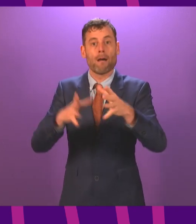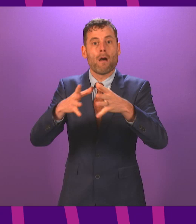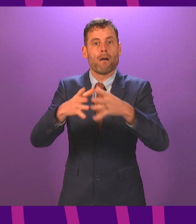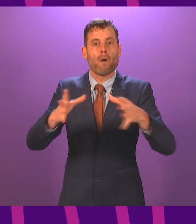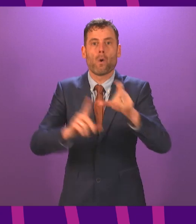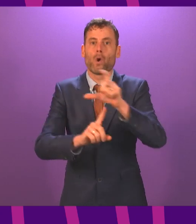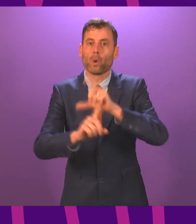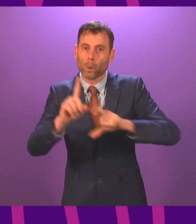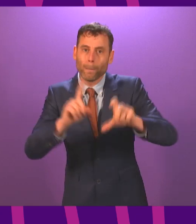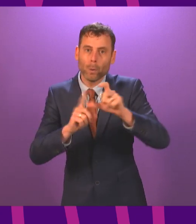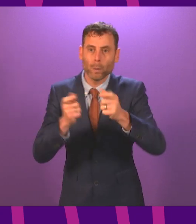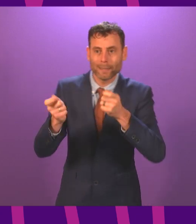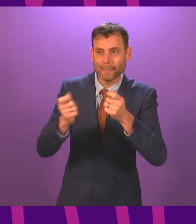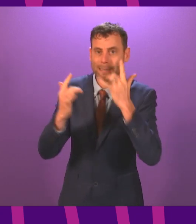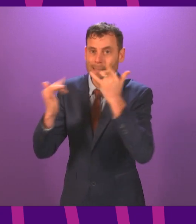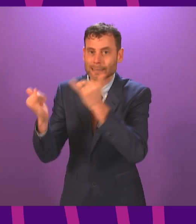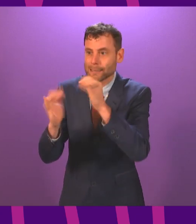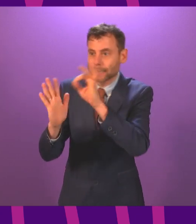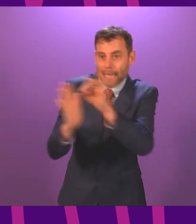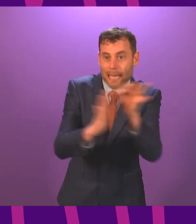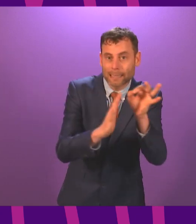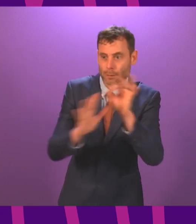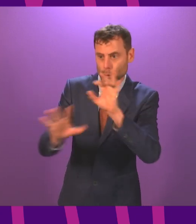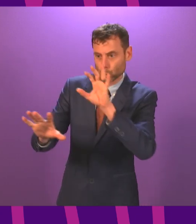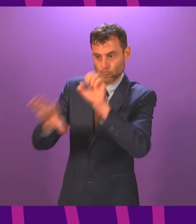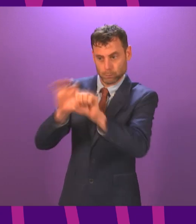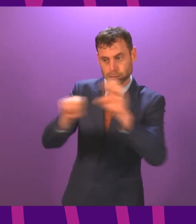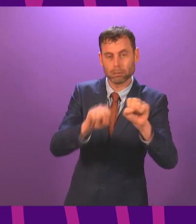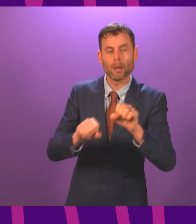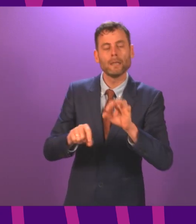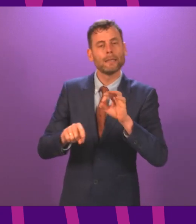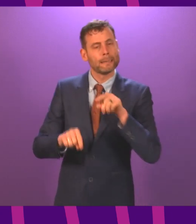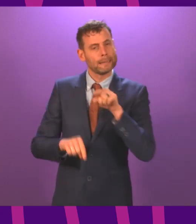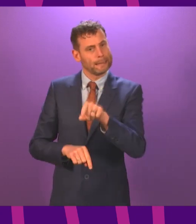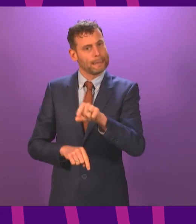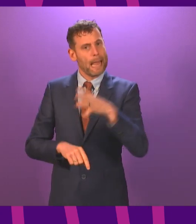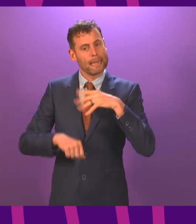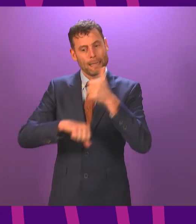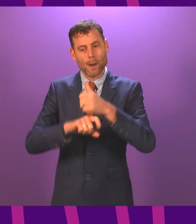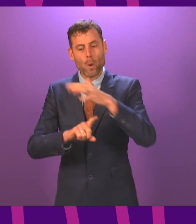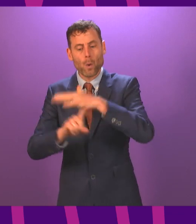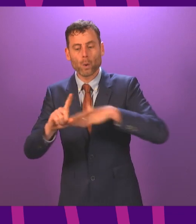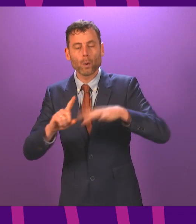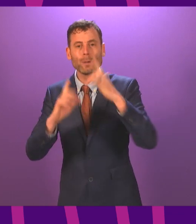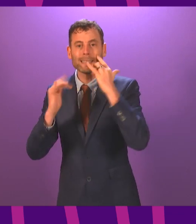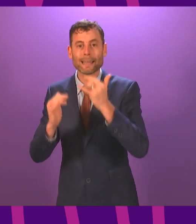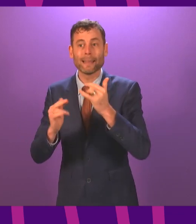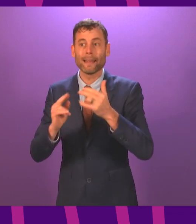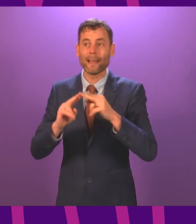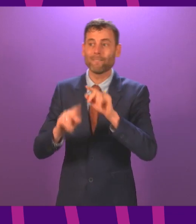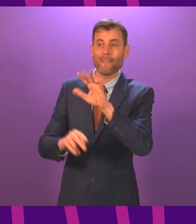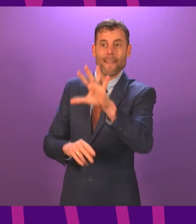that will be a useful additional tool in reducing prevalence of the virus in areas with high rates of transmission.